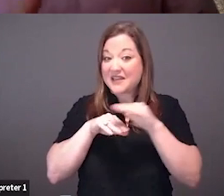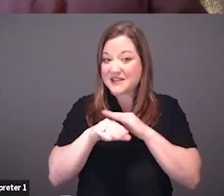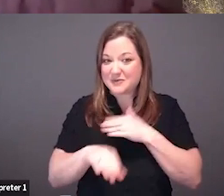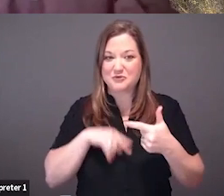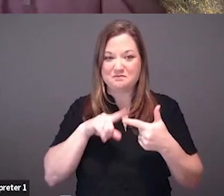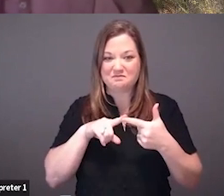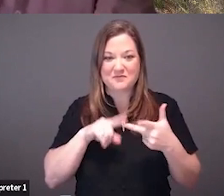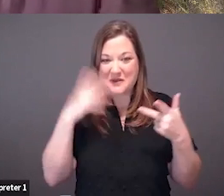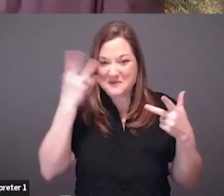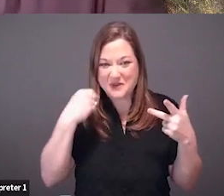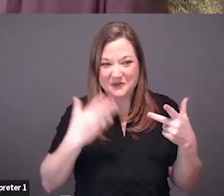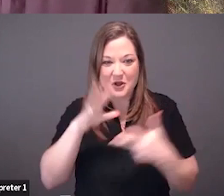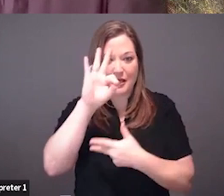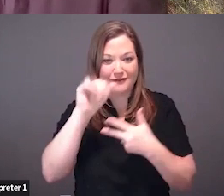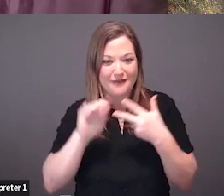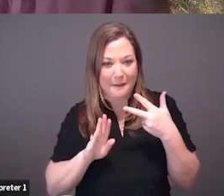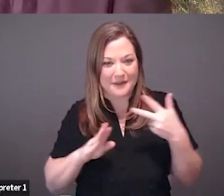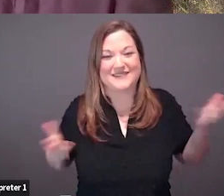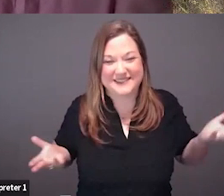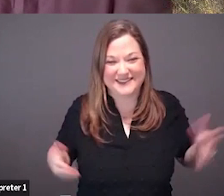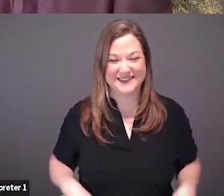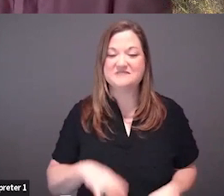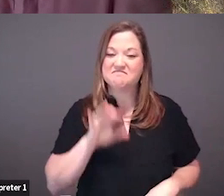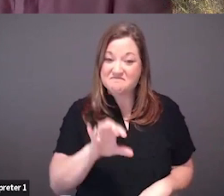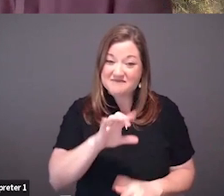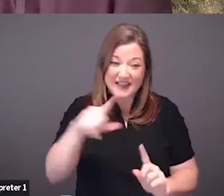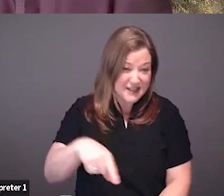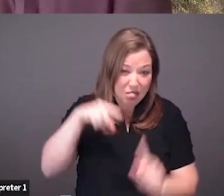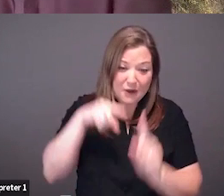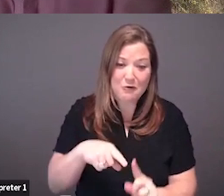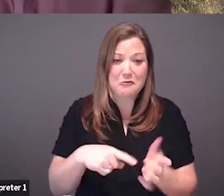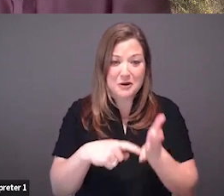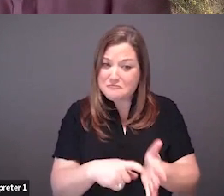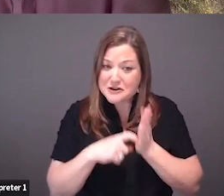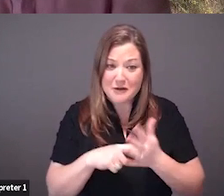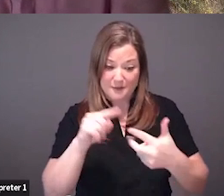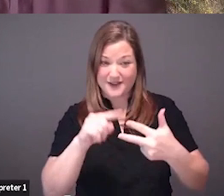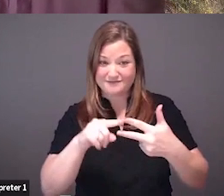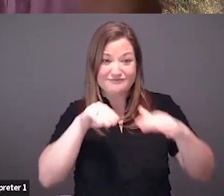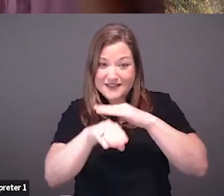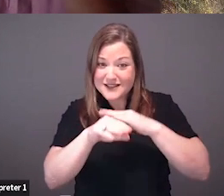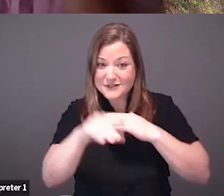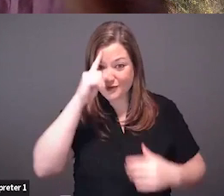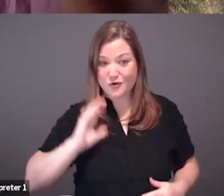It's right there in the core requirement for the new site.